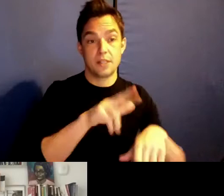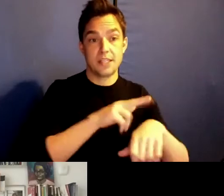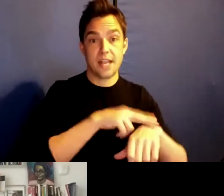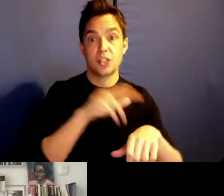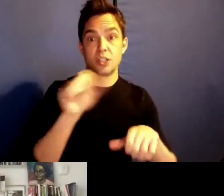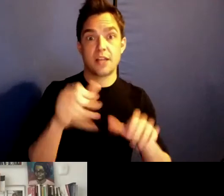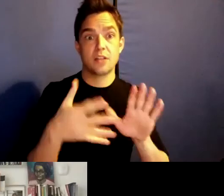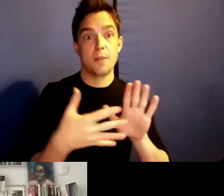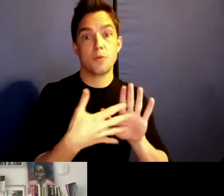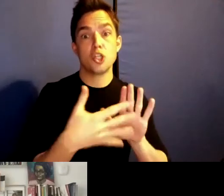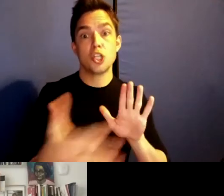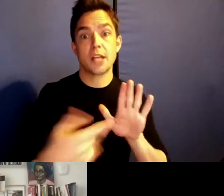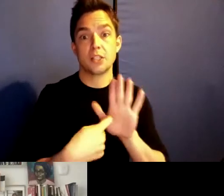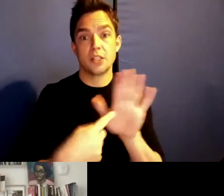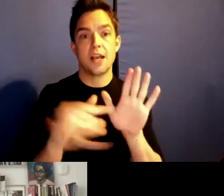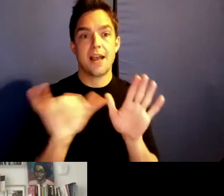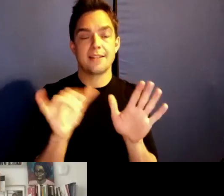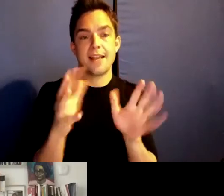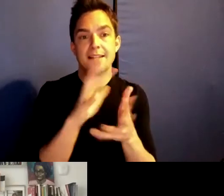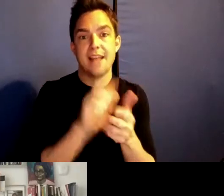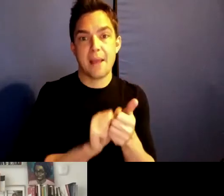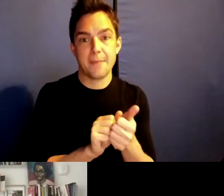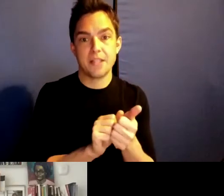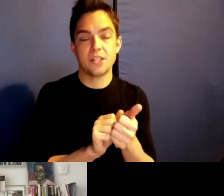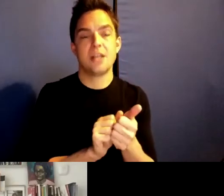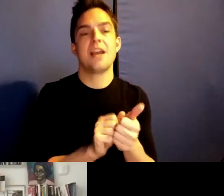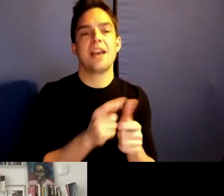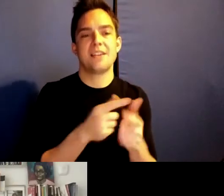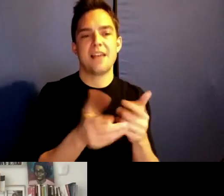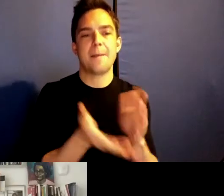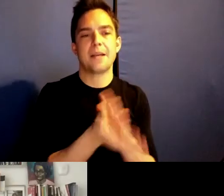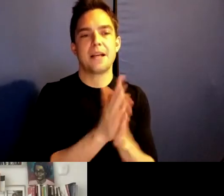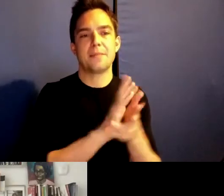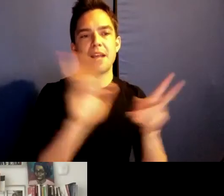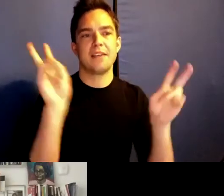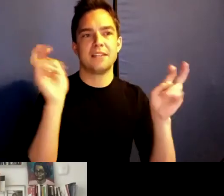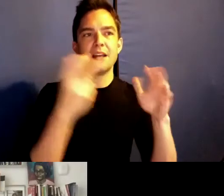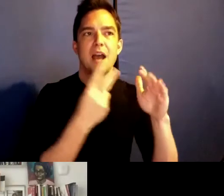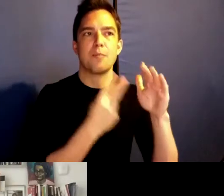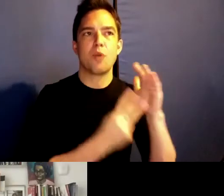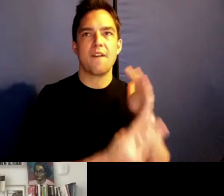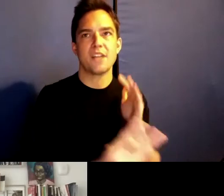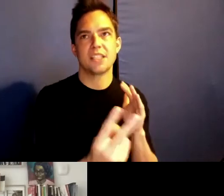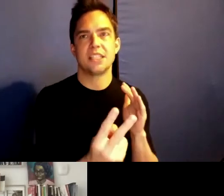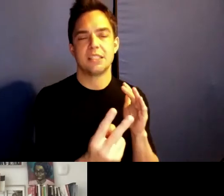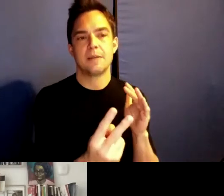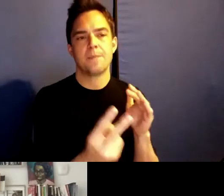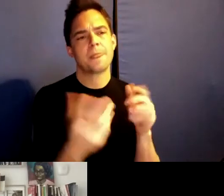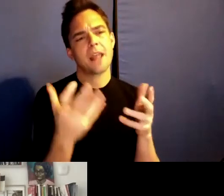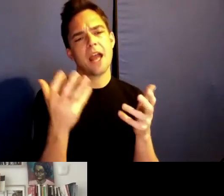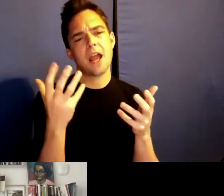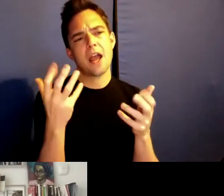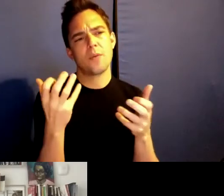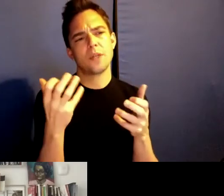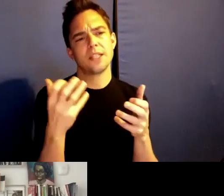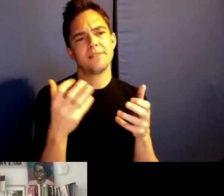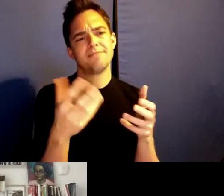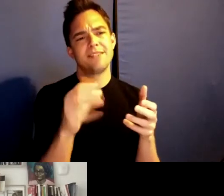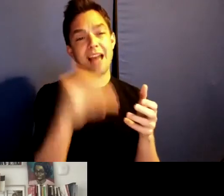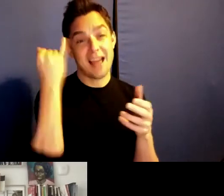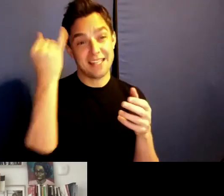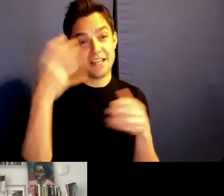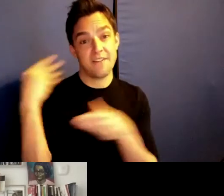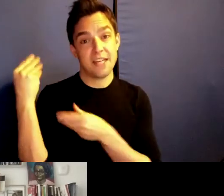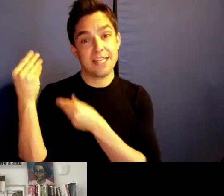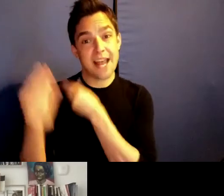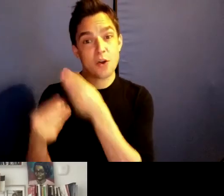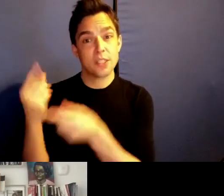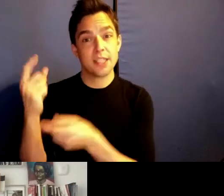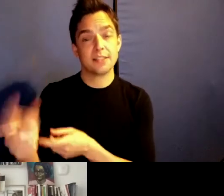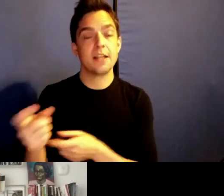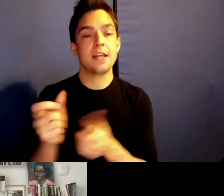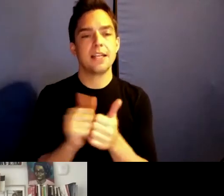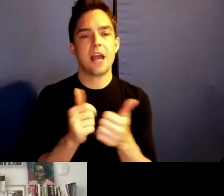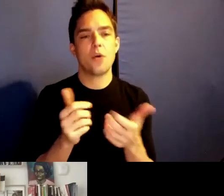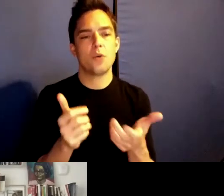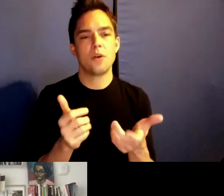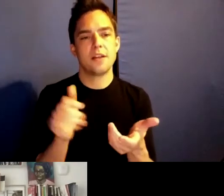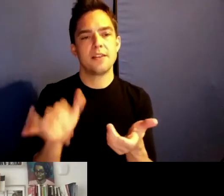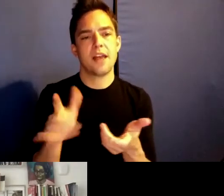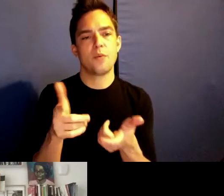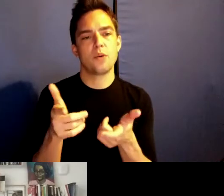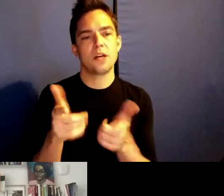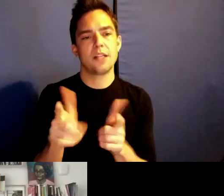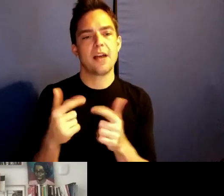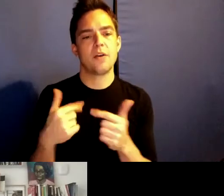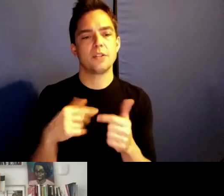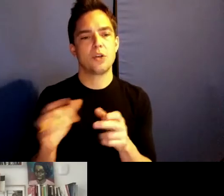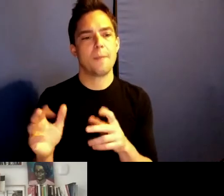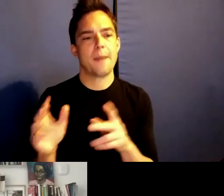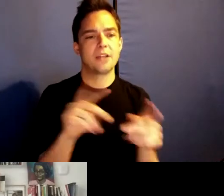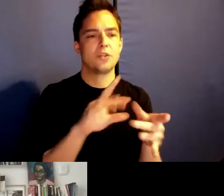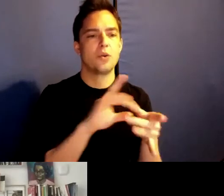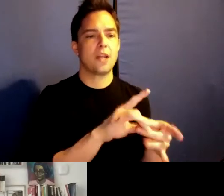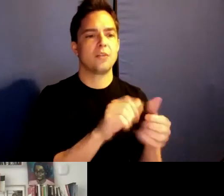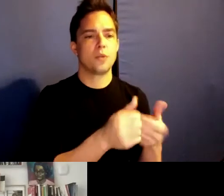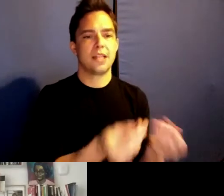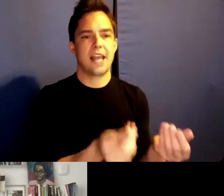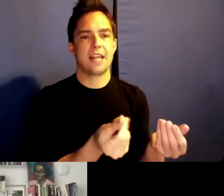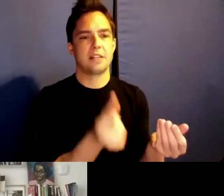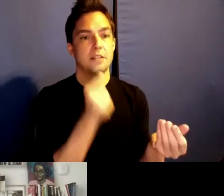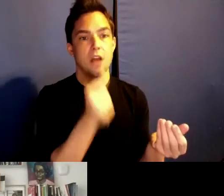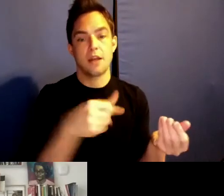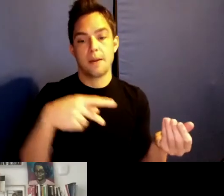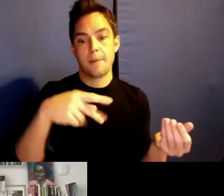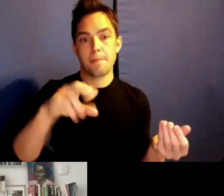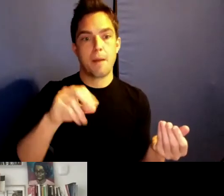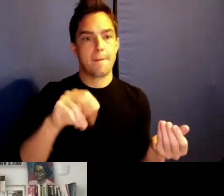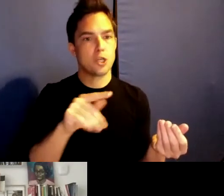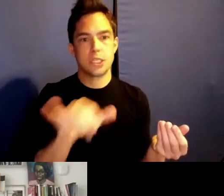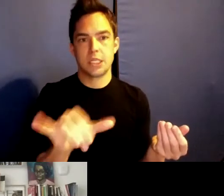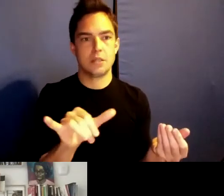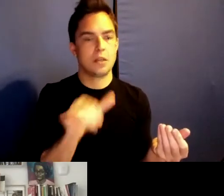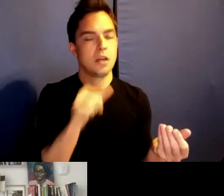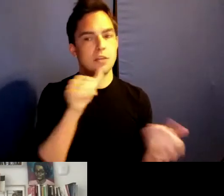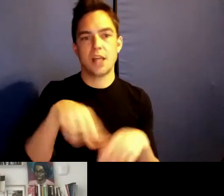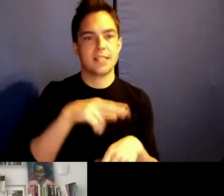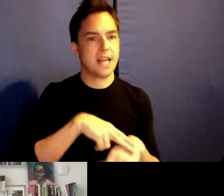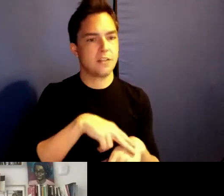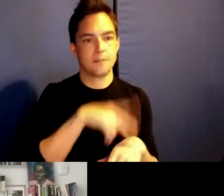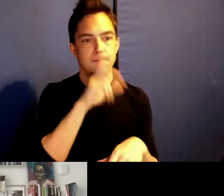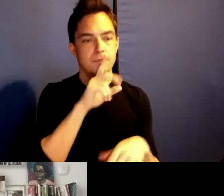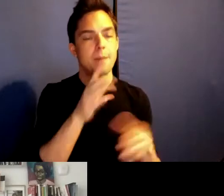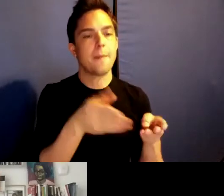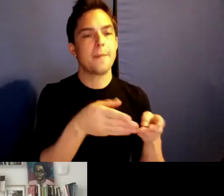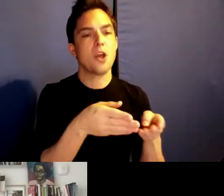we comes a kind of prophecy. I want to take this idea of inheritance.